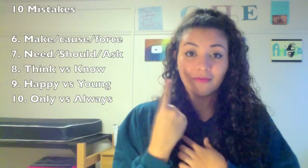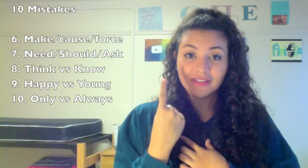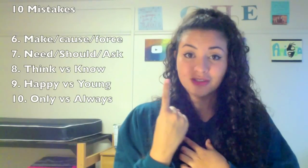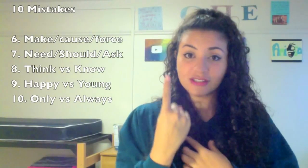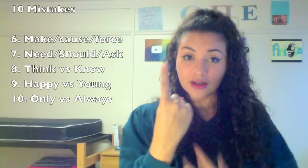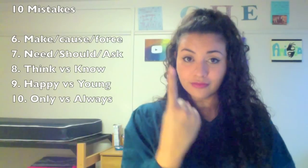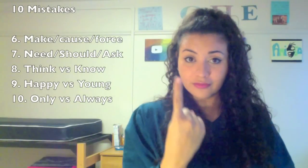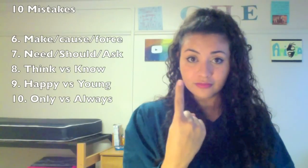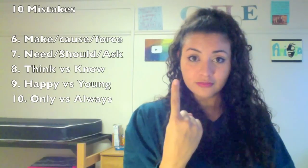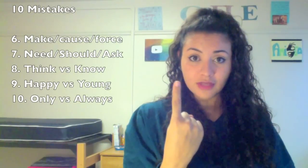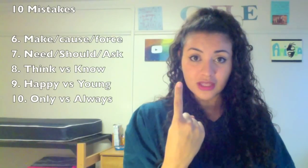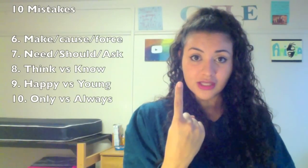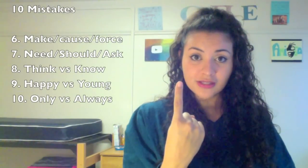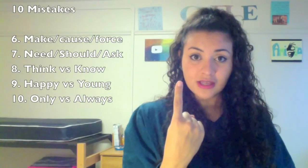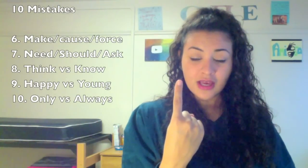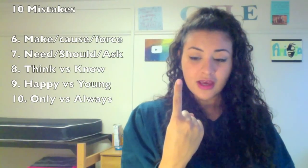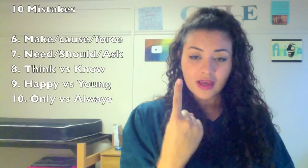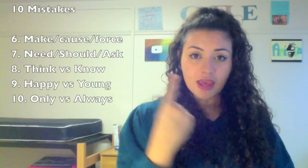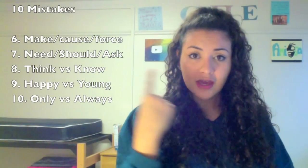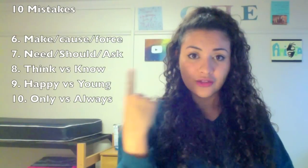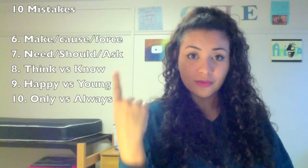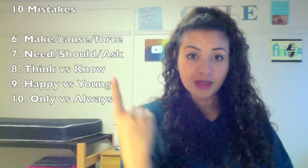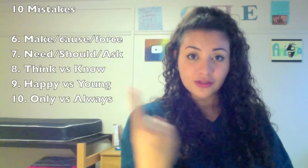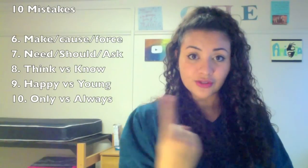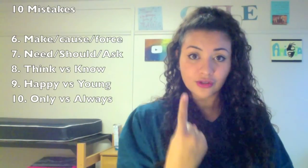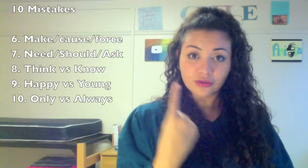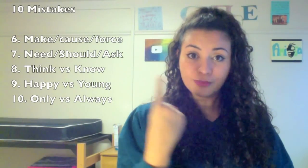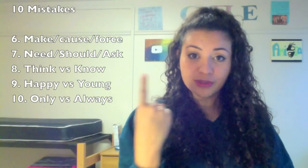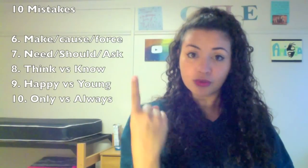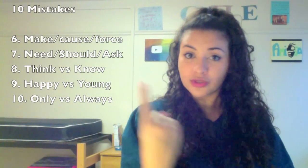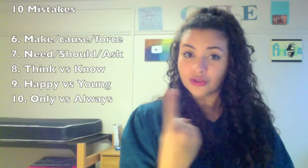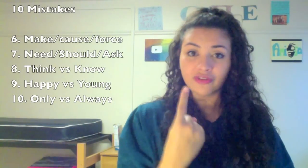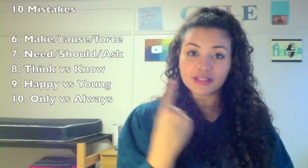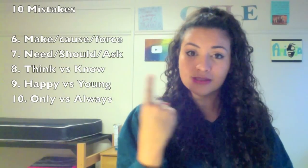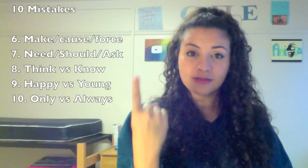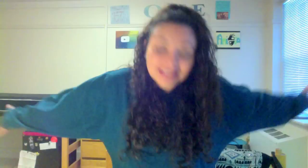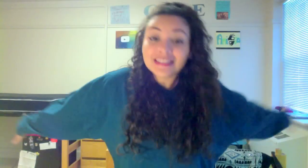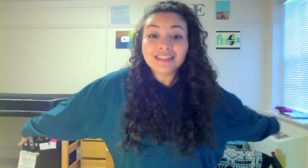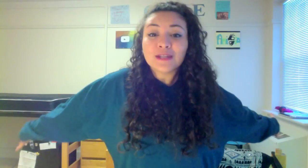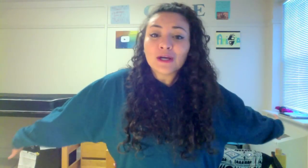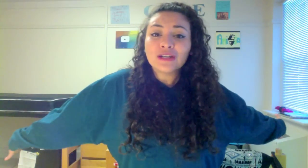facing yourself. Like this. And you make the circle but dont turn your wrist. Thats all